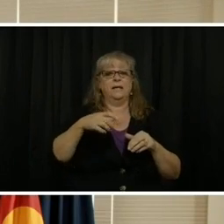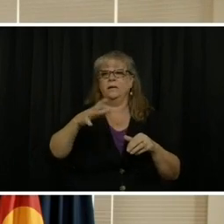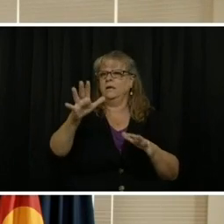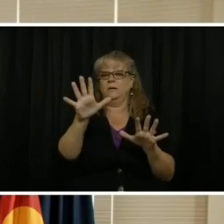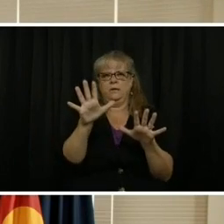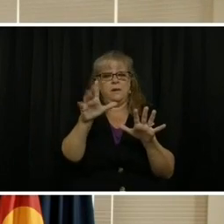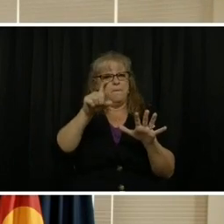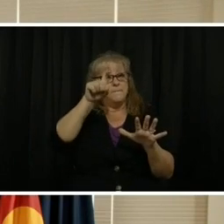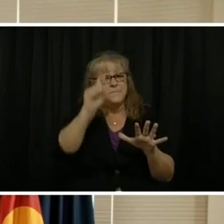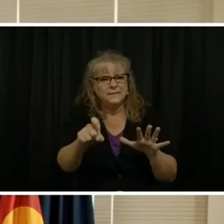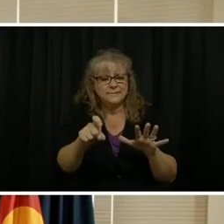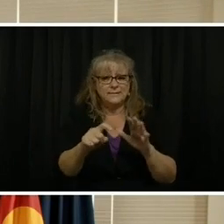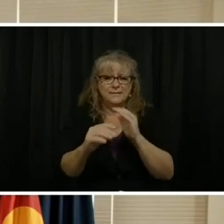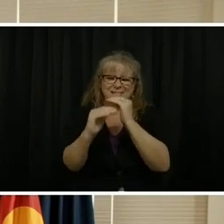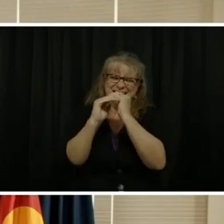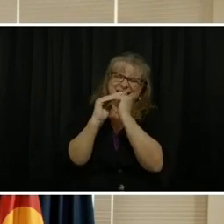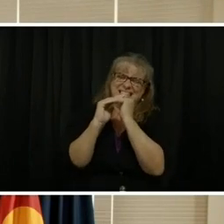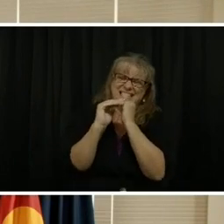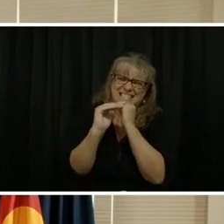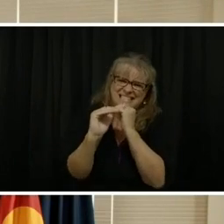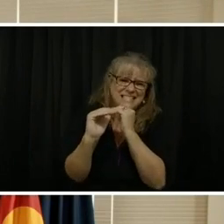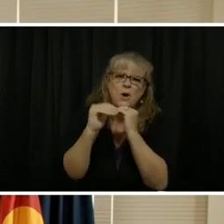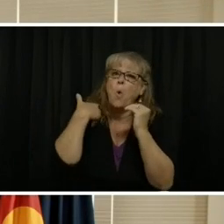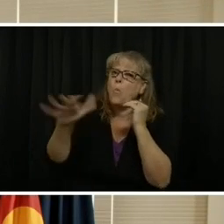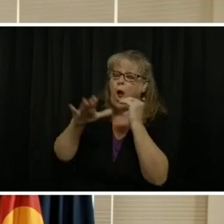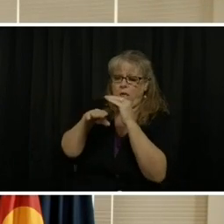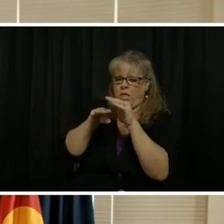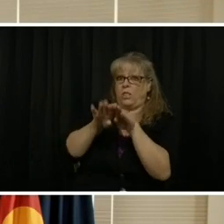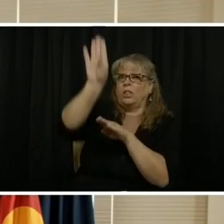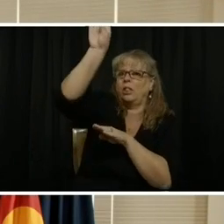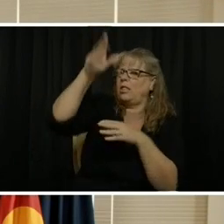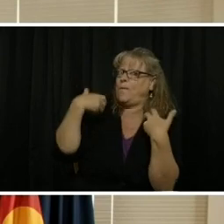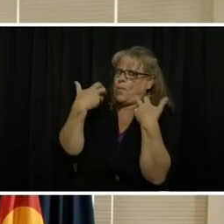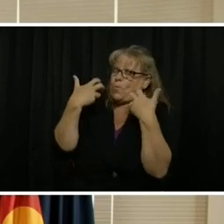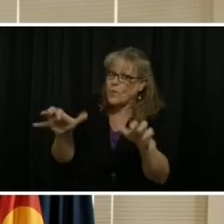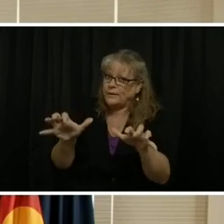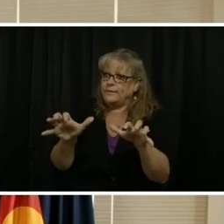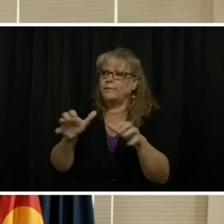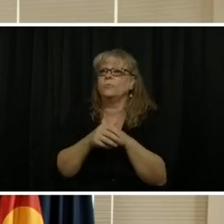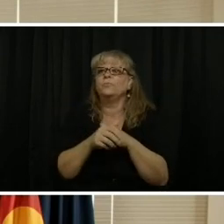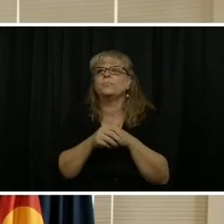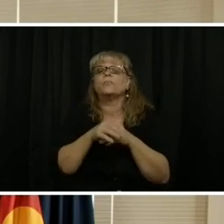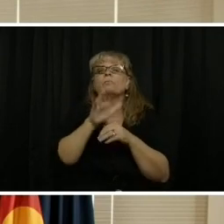TAKE ACTIONS THAT PREVENT COLORADO FROM BEING AN UPTICK